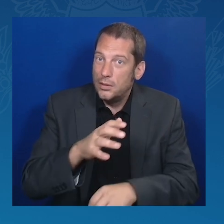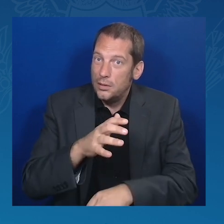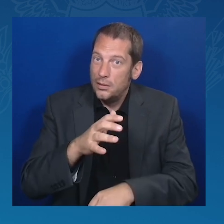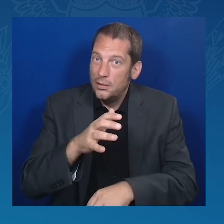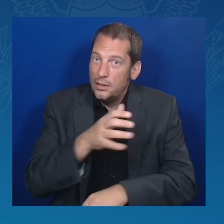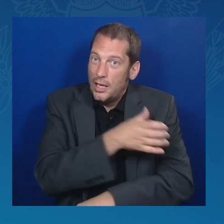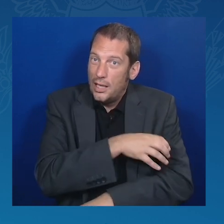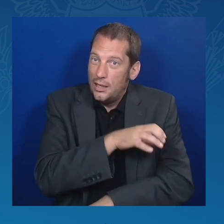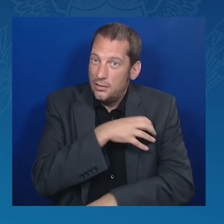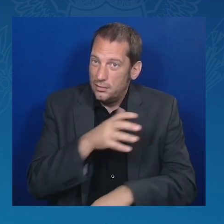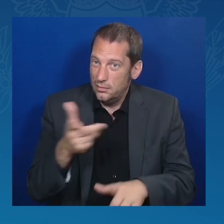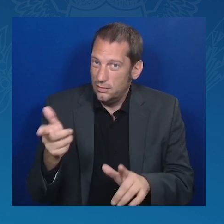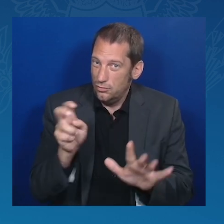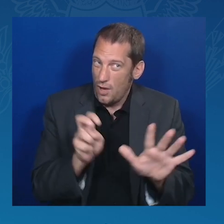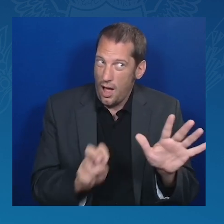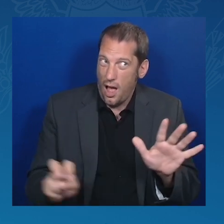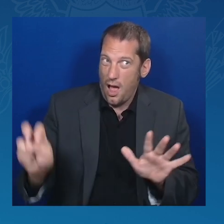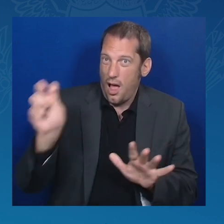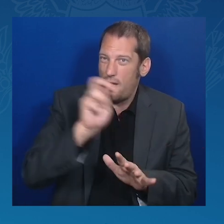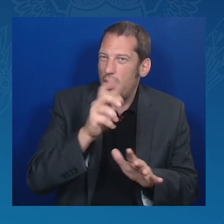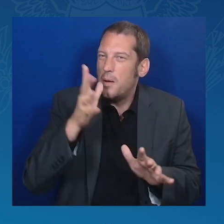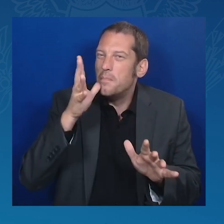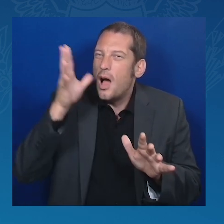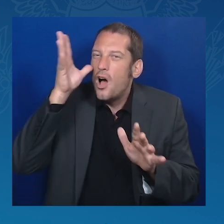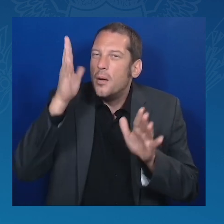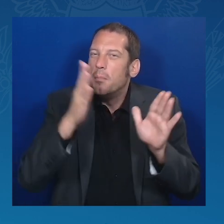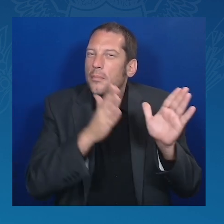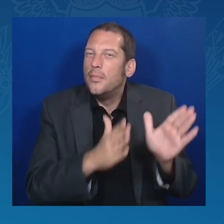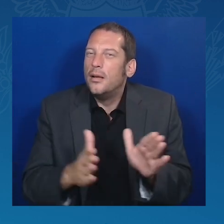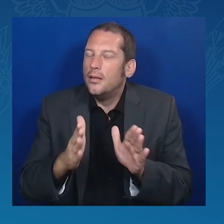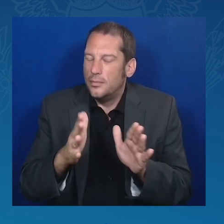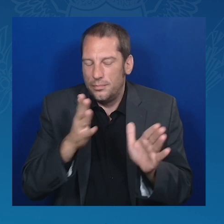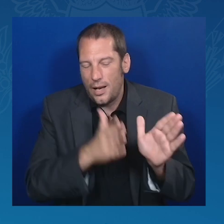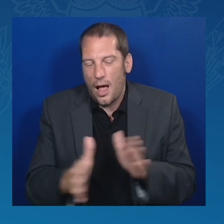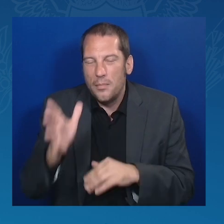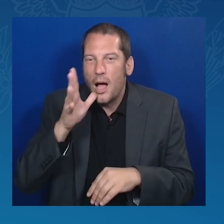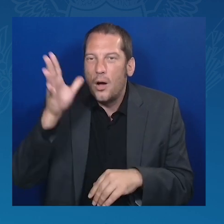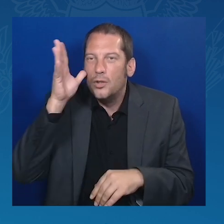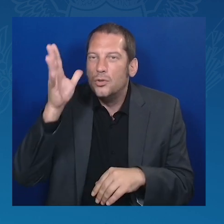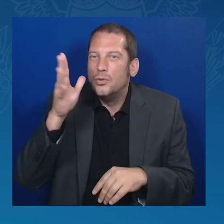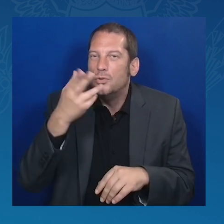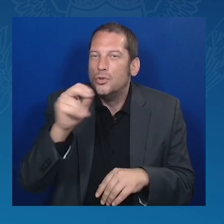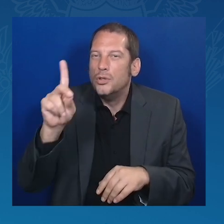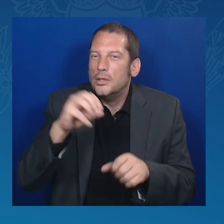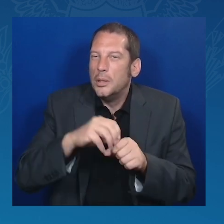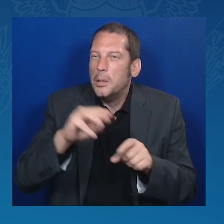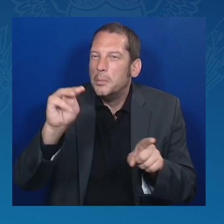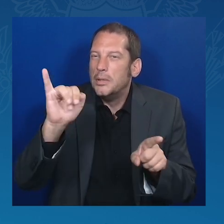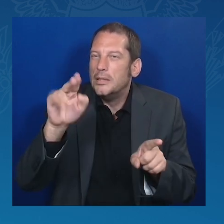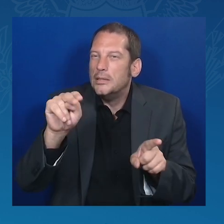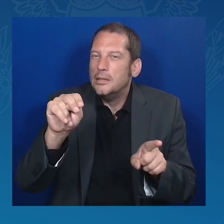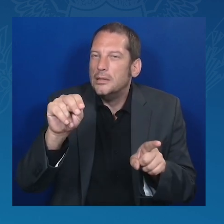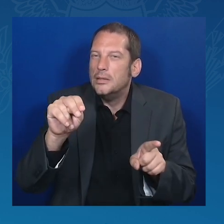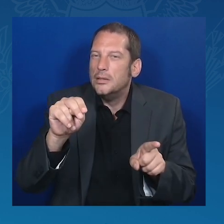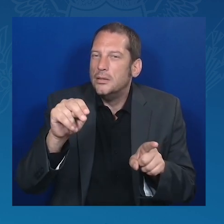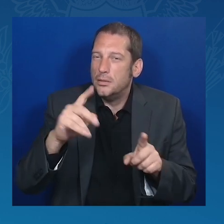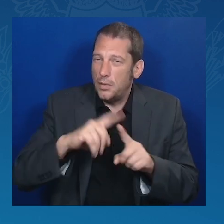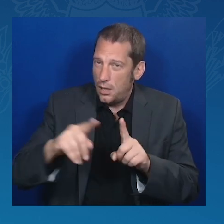So it's incredible. Can you believe it? Like, I mean, of course you are,